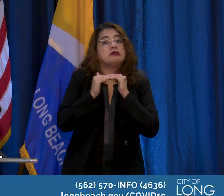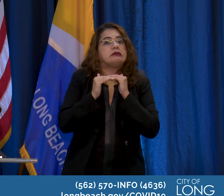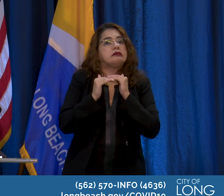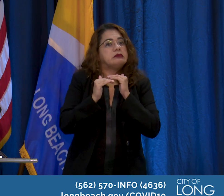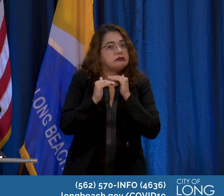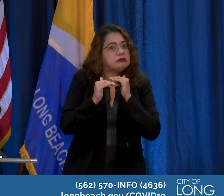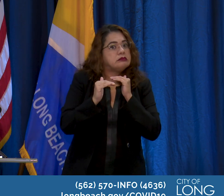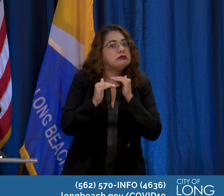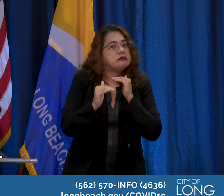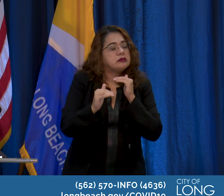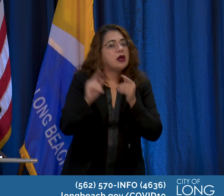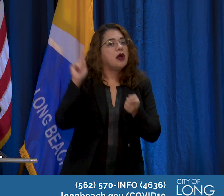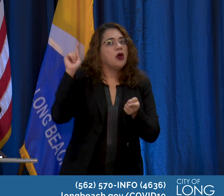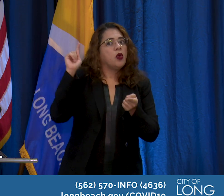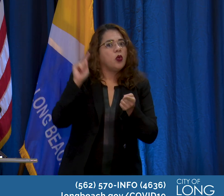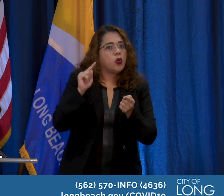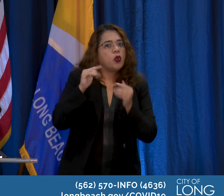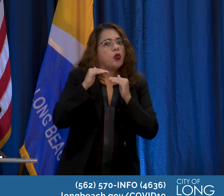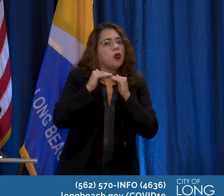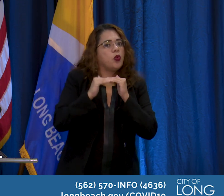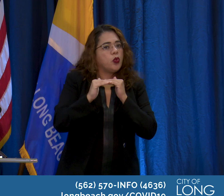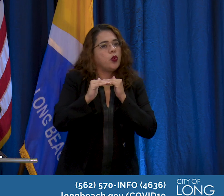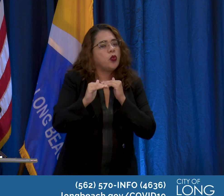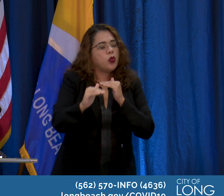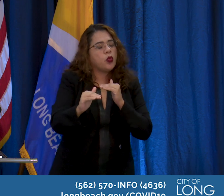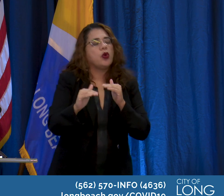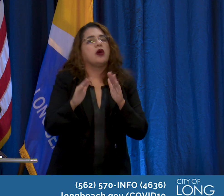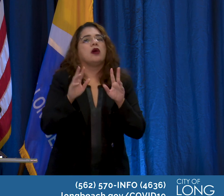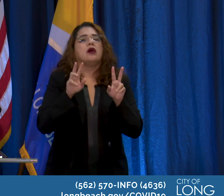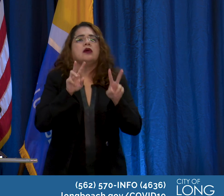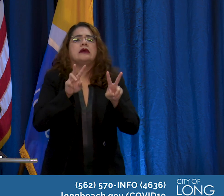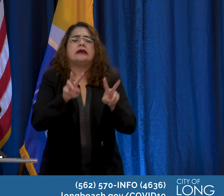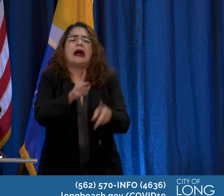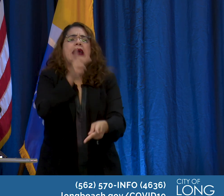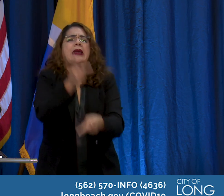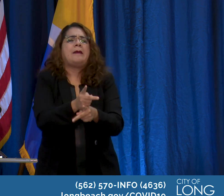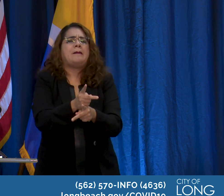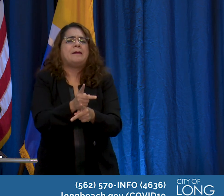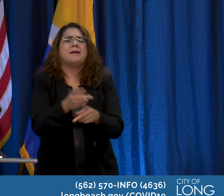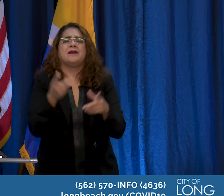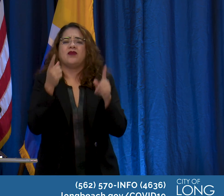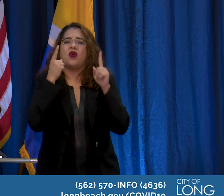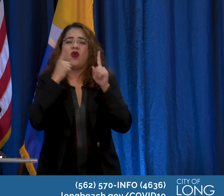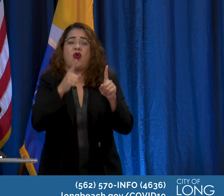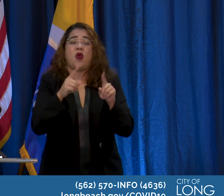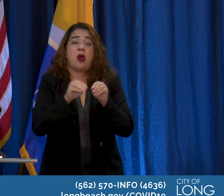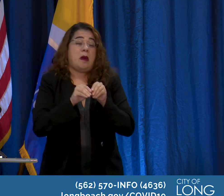Hopefully we won't see some of these surges that people have been talking about on the